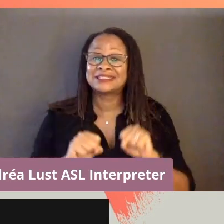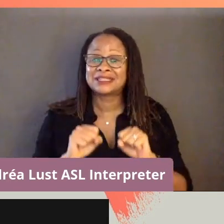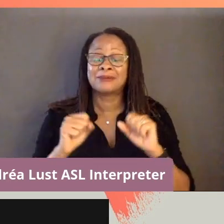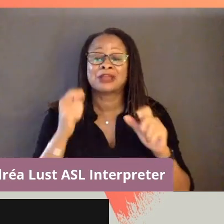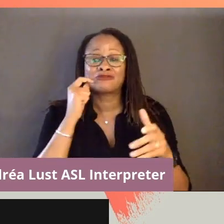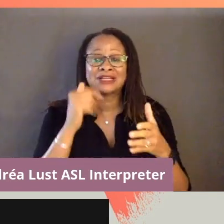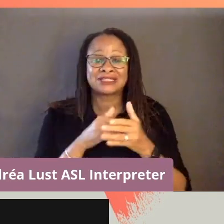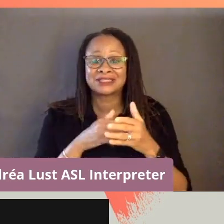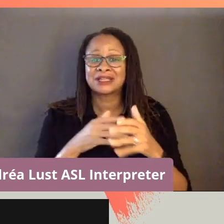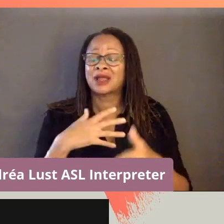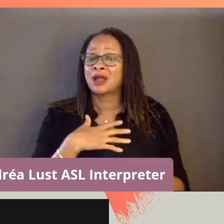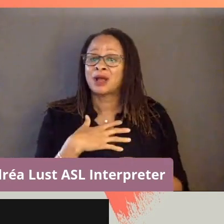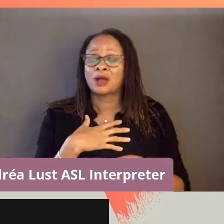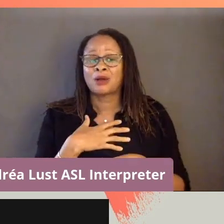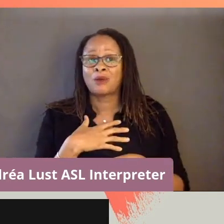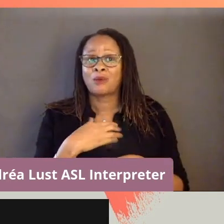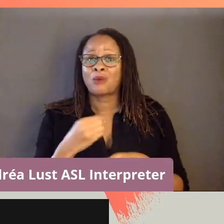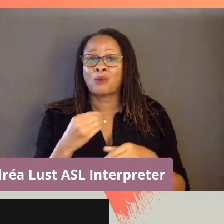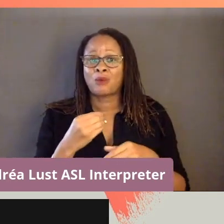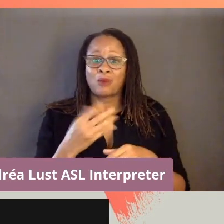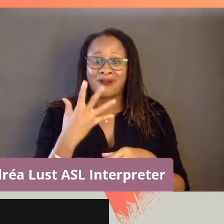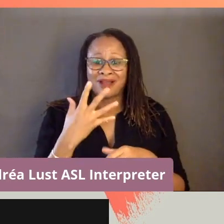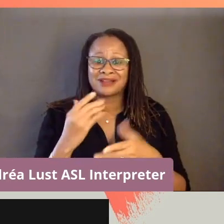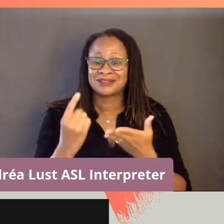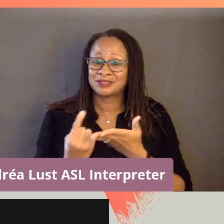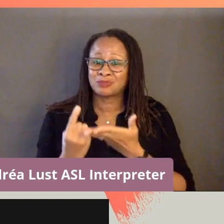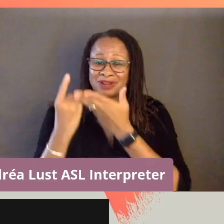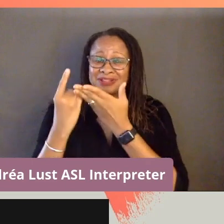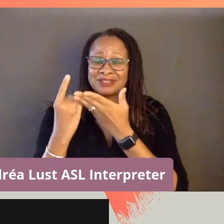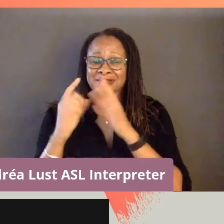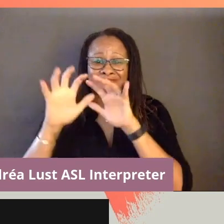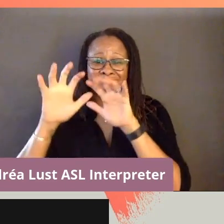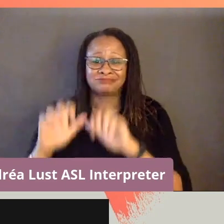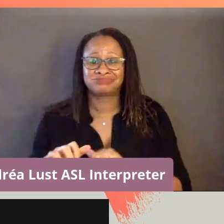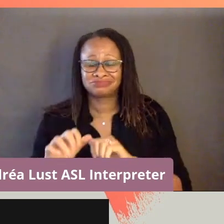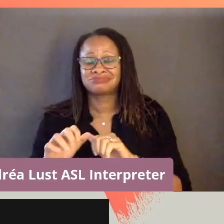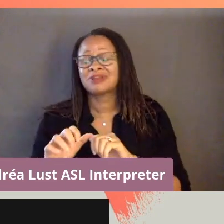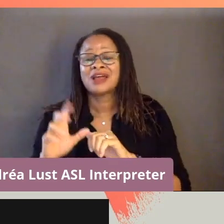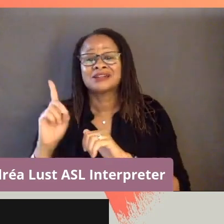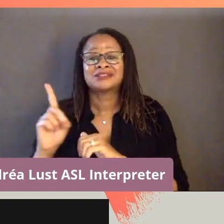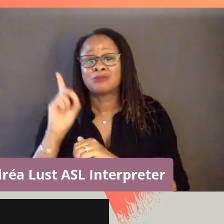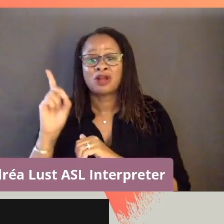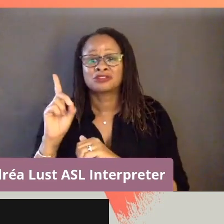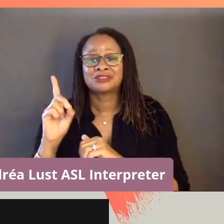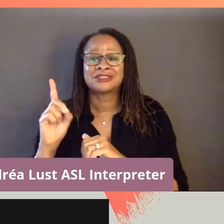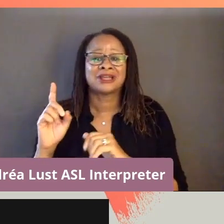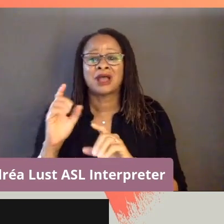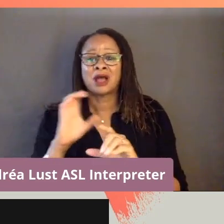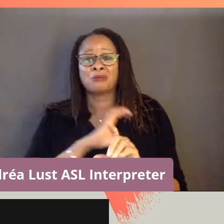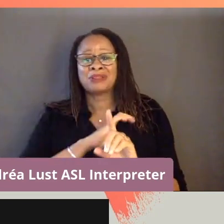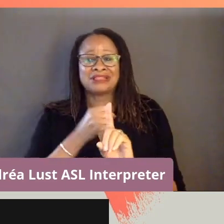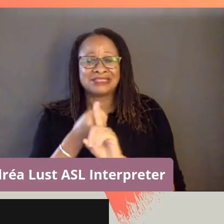the dismantling of democracy that it provided a societal and political x-ray